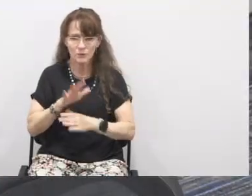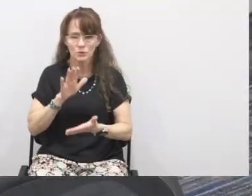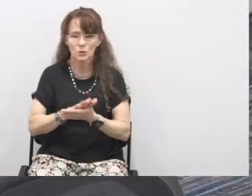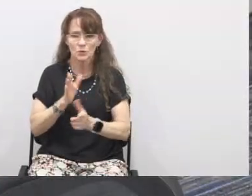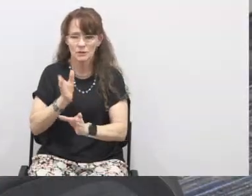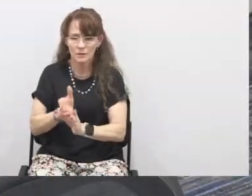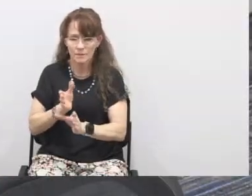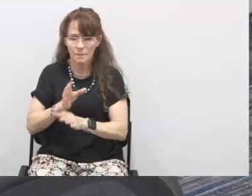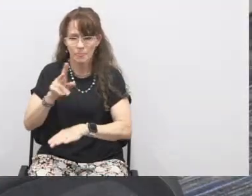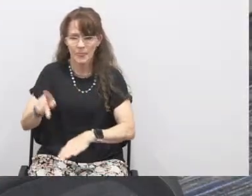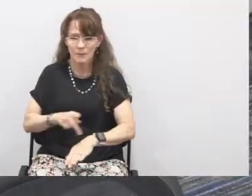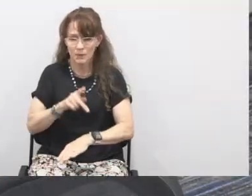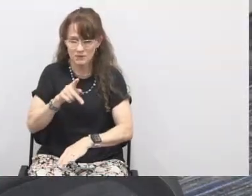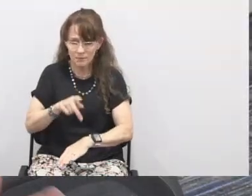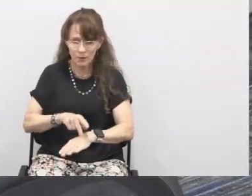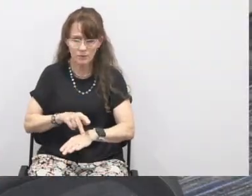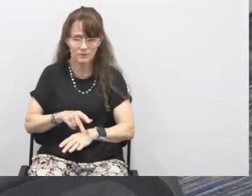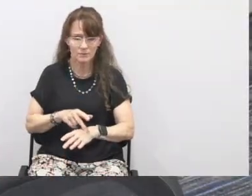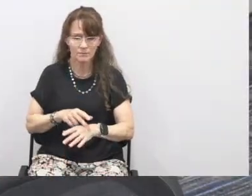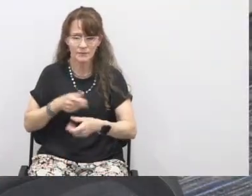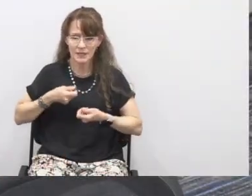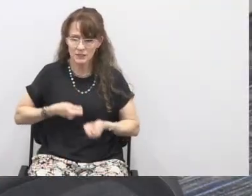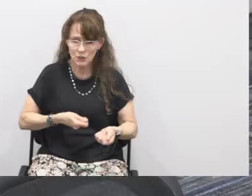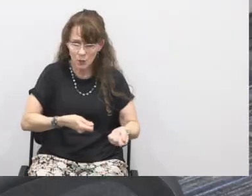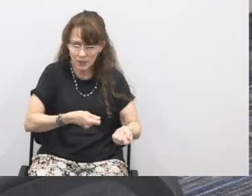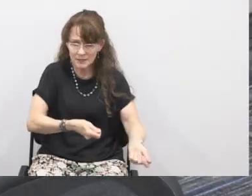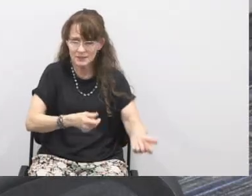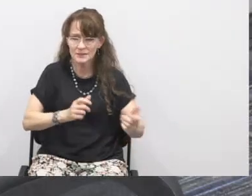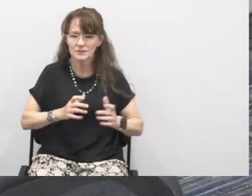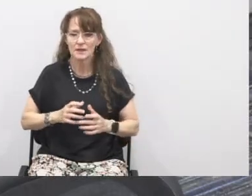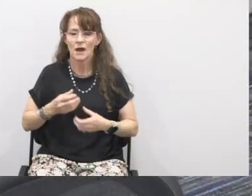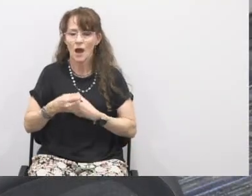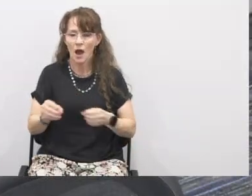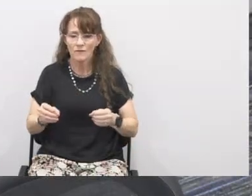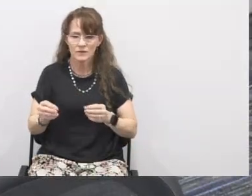principals, custodians, other office supervisor staff